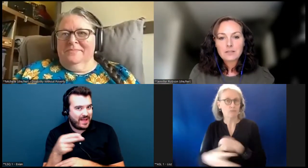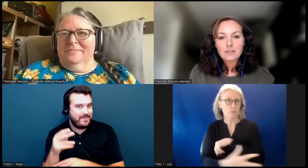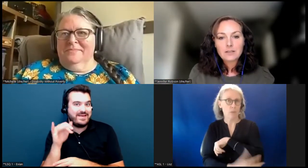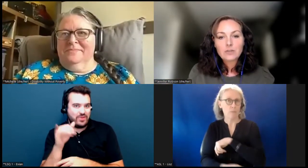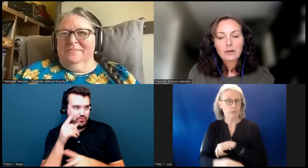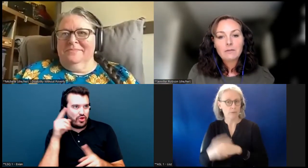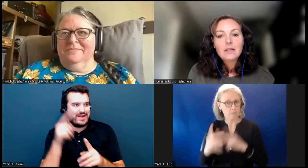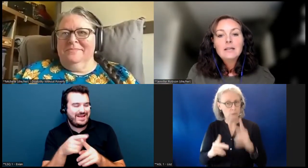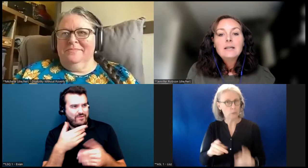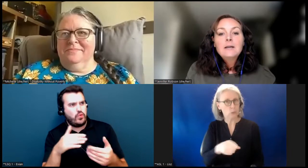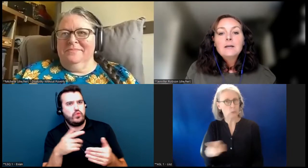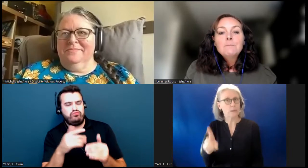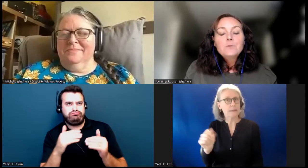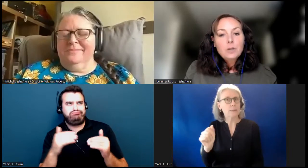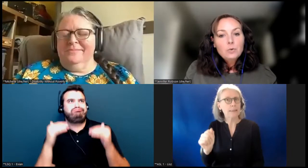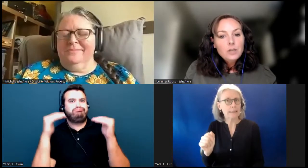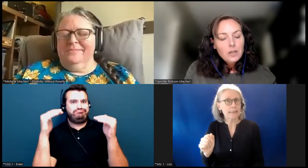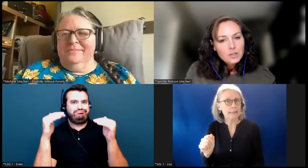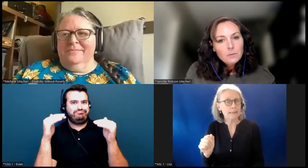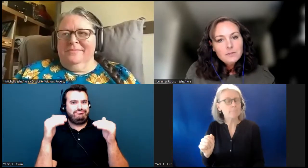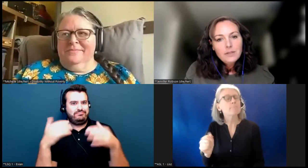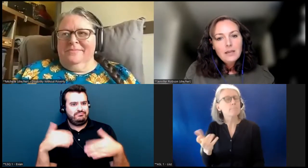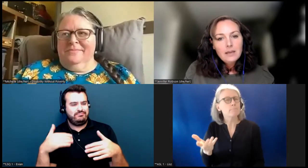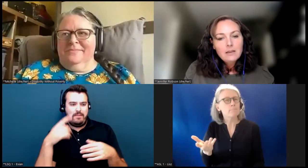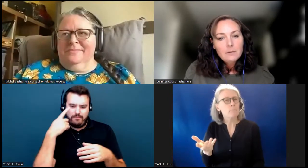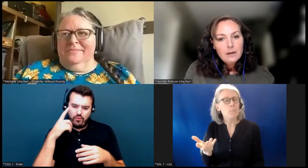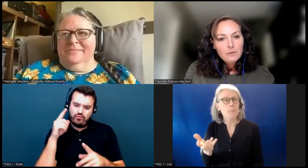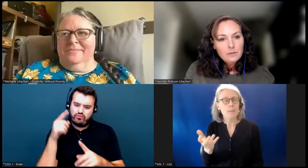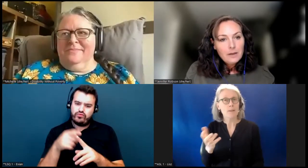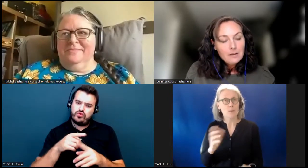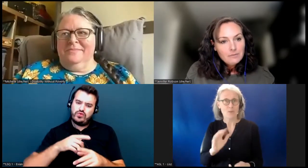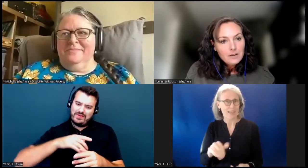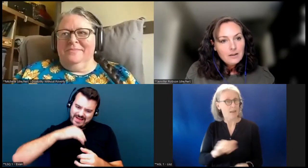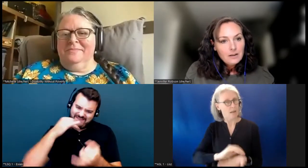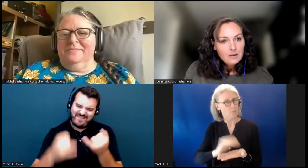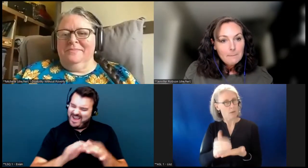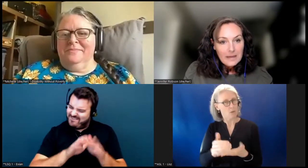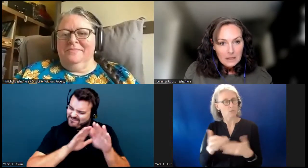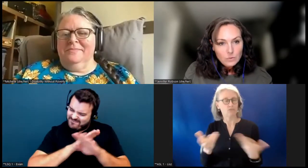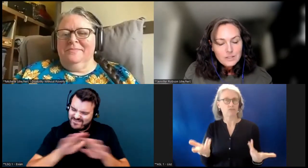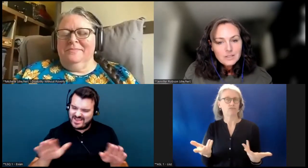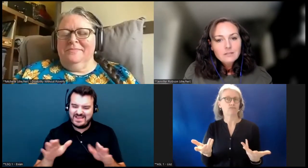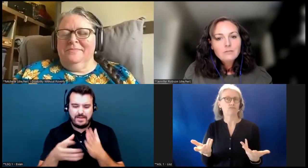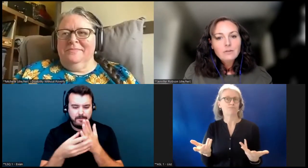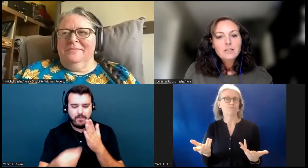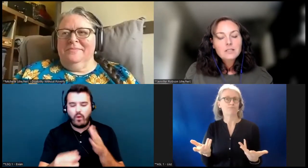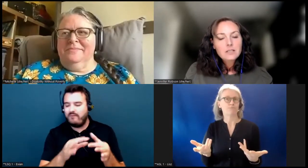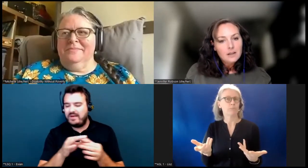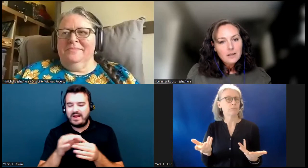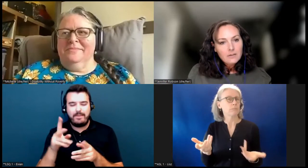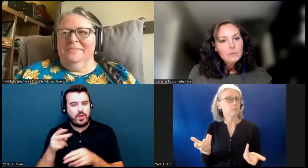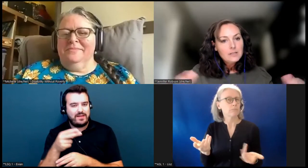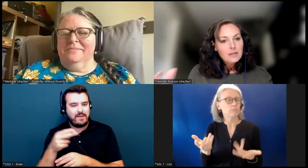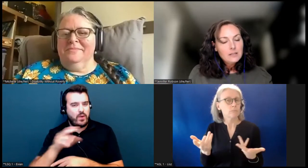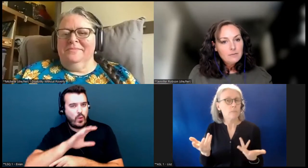IN THIS COUNTRY. IN TERMS OF THINKING ABOUT THE BENEFIT AMOUNT, RIGHT, THE GOVERNMENT